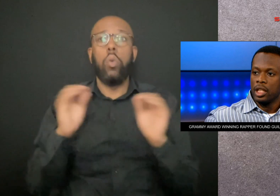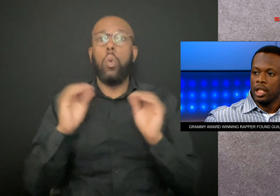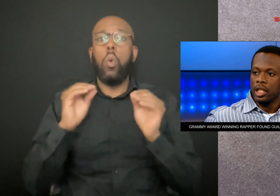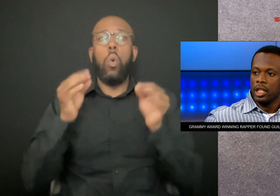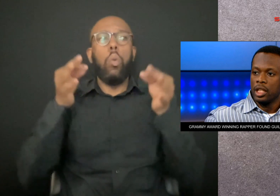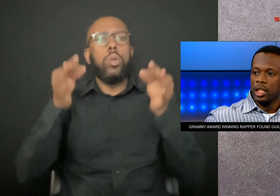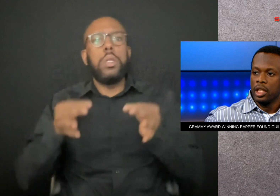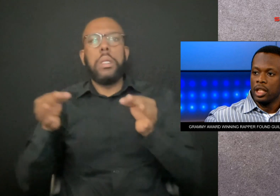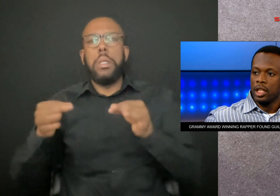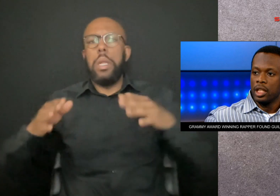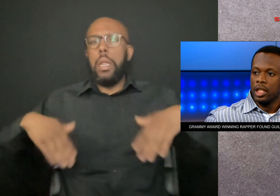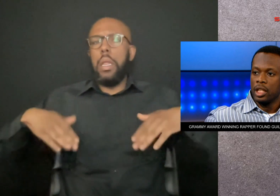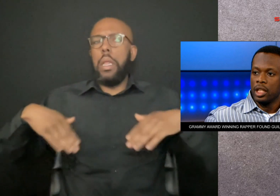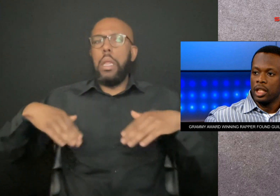No, sentencing date has been set.